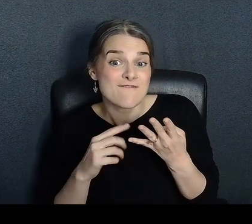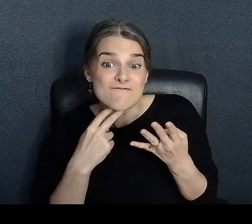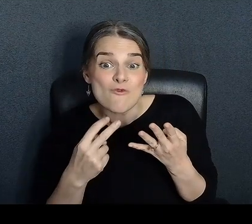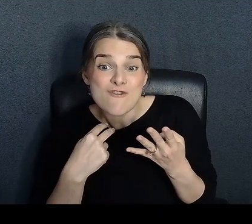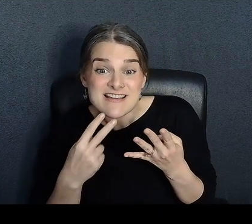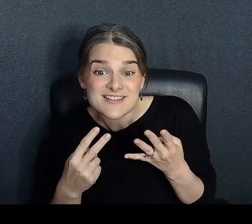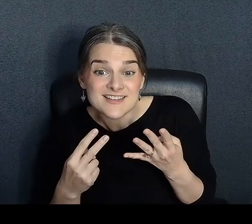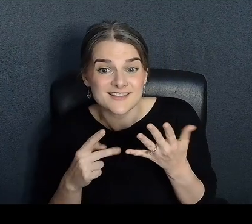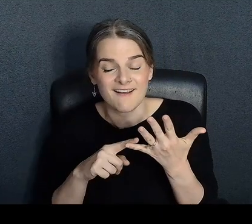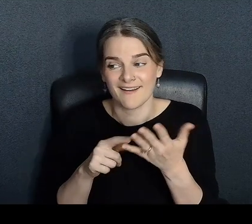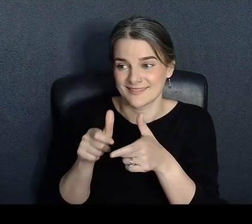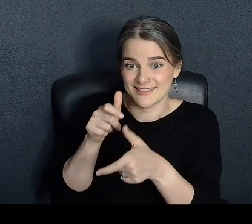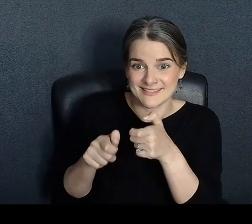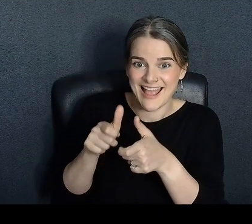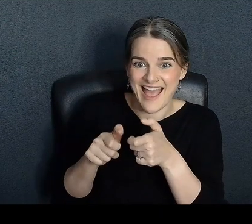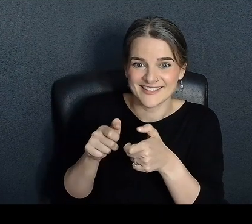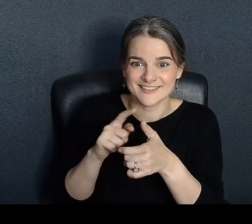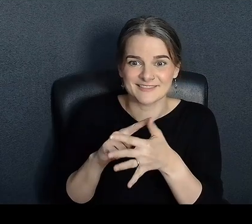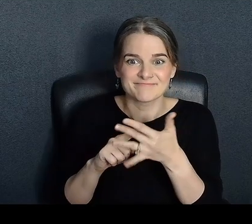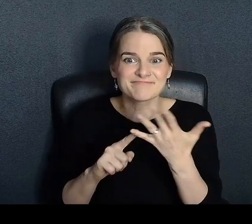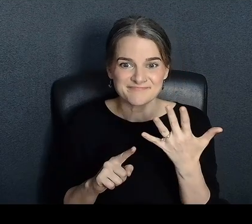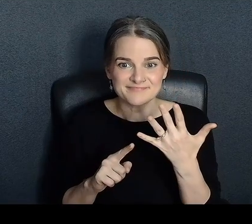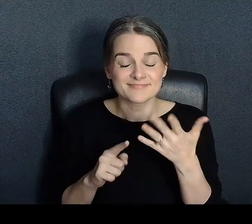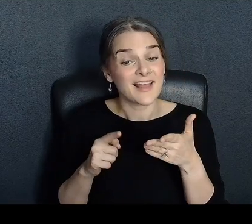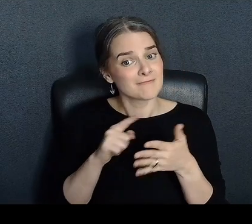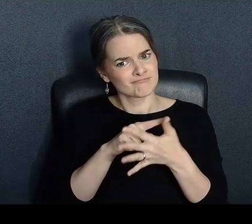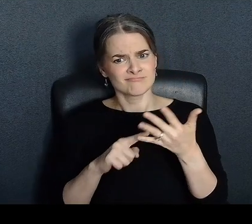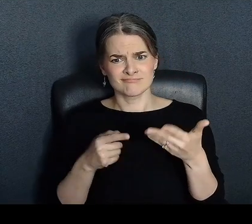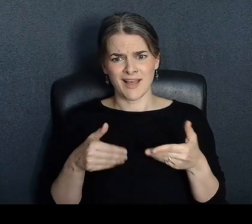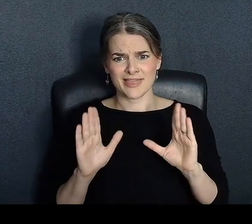It allows people who are deaf, hard of hearing, deafblind,